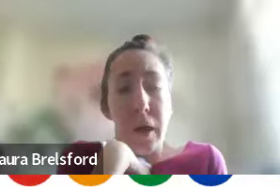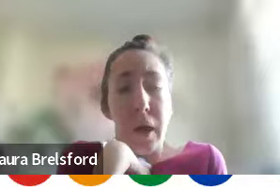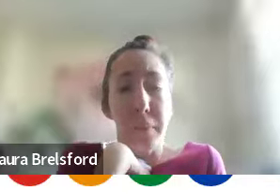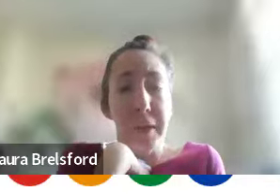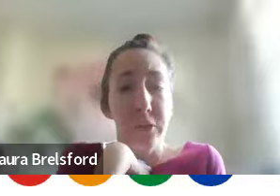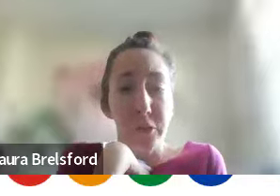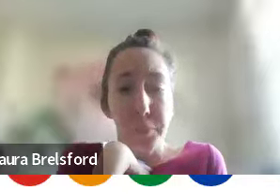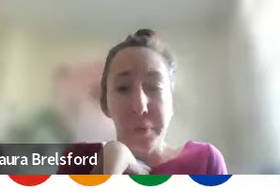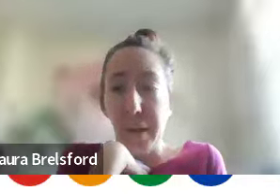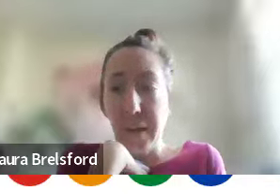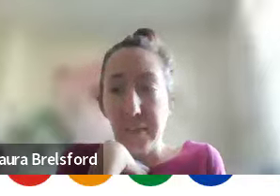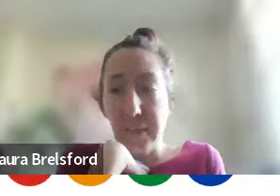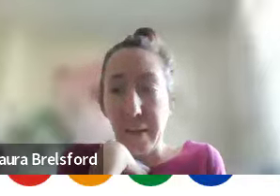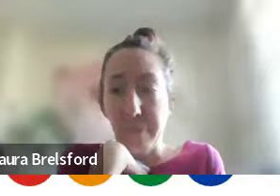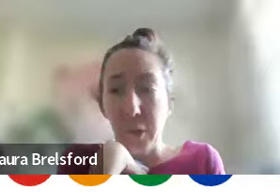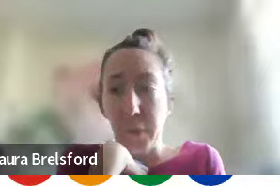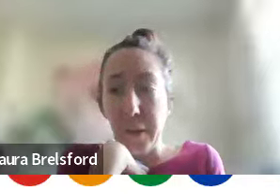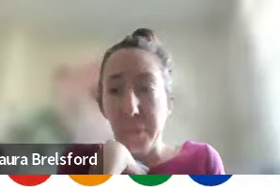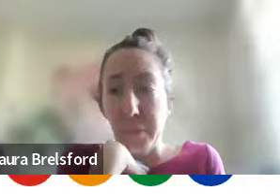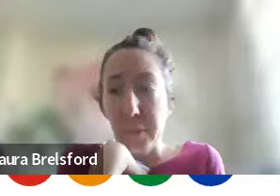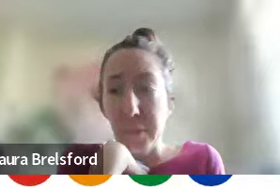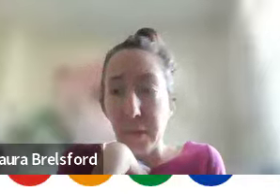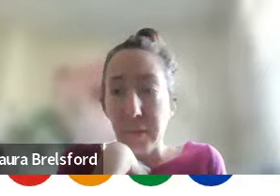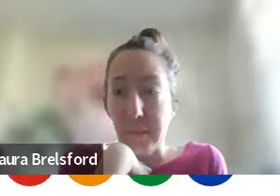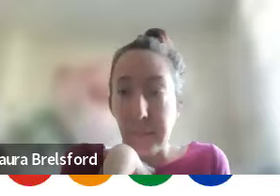WE DON'T NEED TO WAIT TO DEVELOP